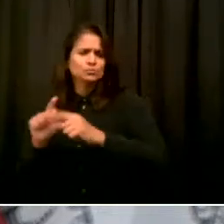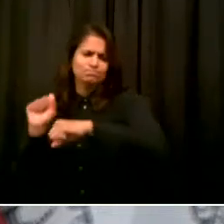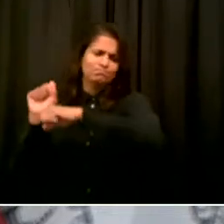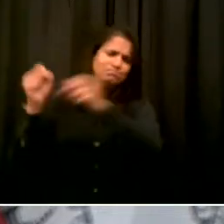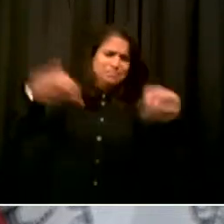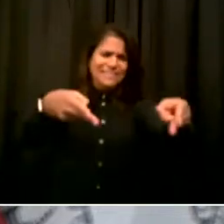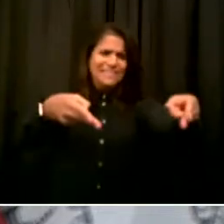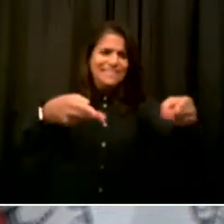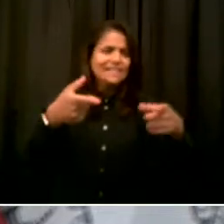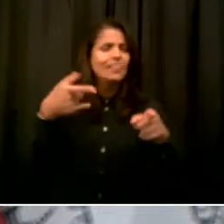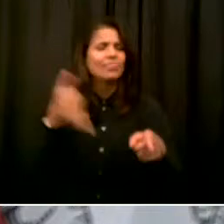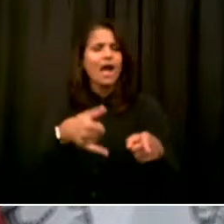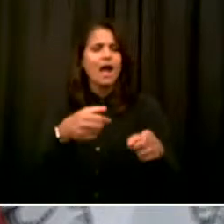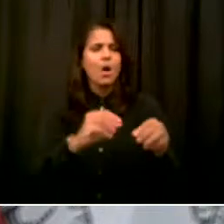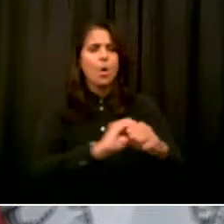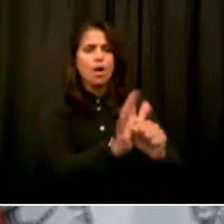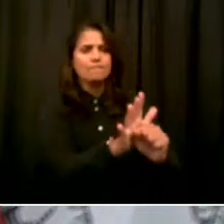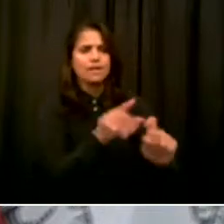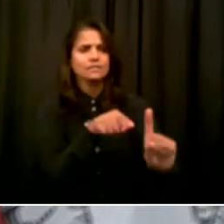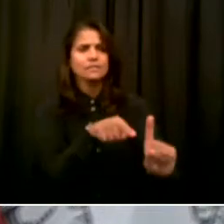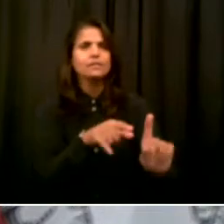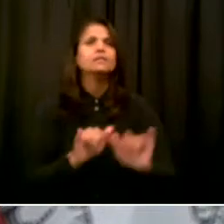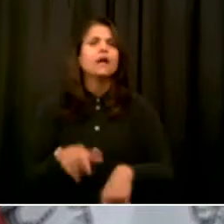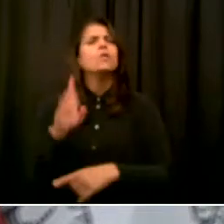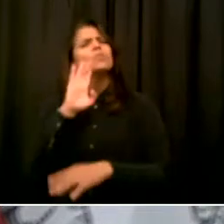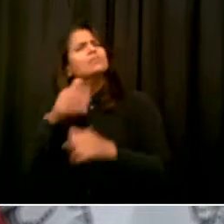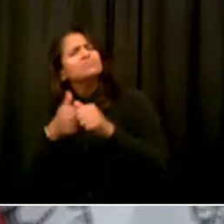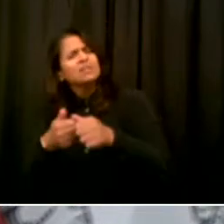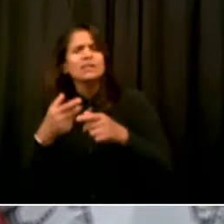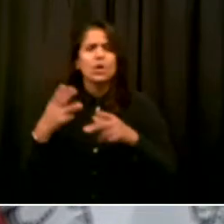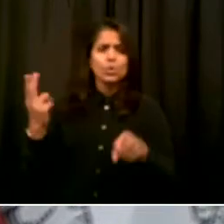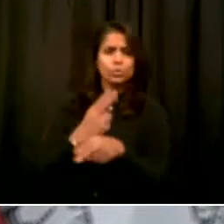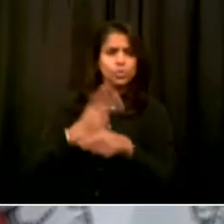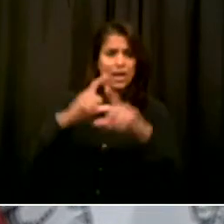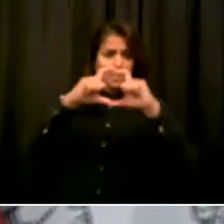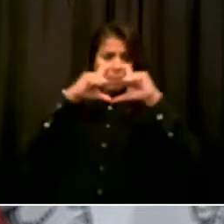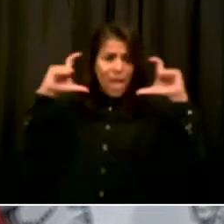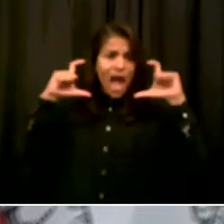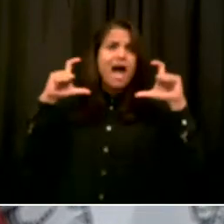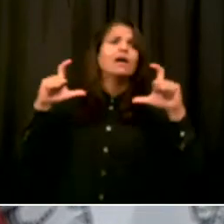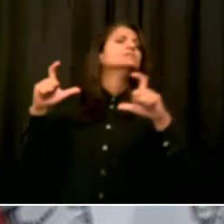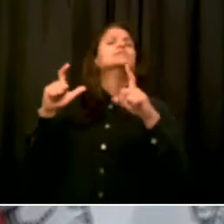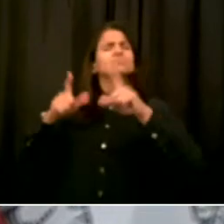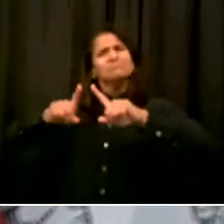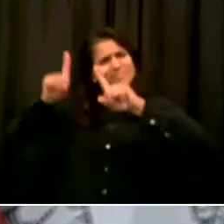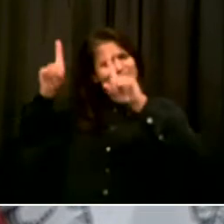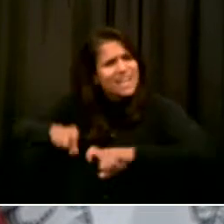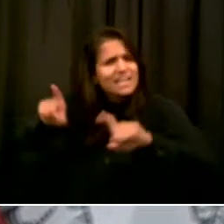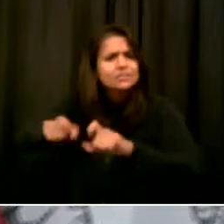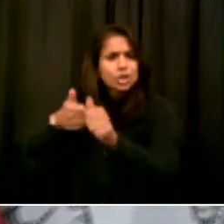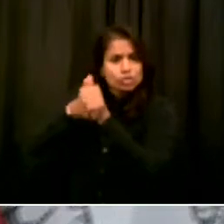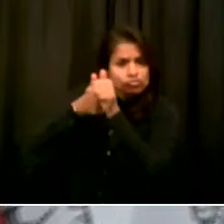ACTING ON IT. EVERYONE JOIN US AND GO OUT AND GET TESTED AND WEAR UYOR MASK